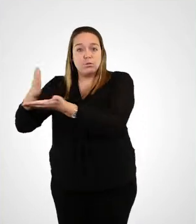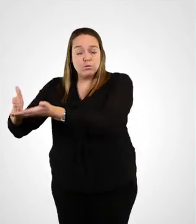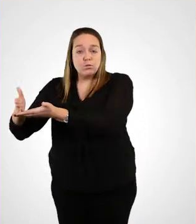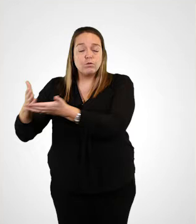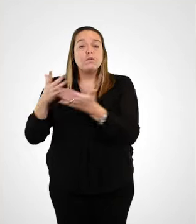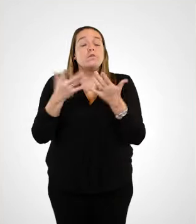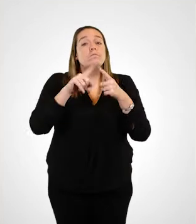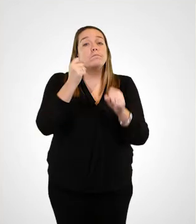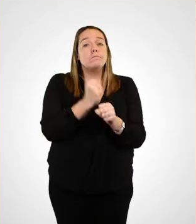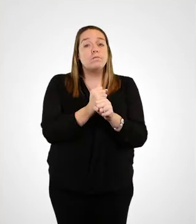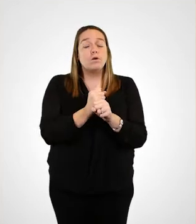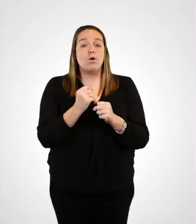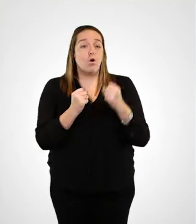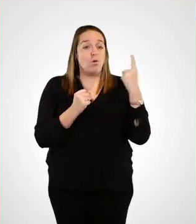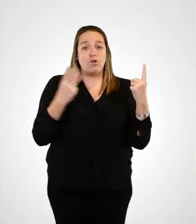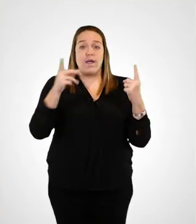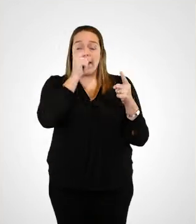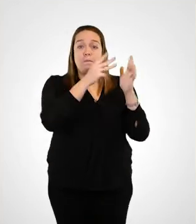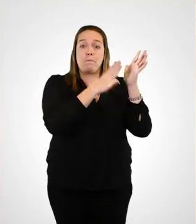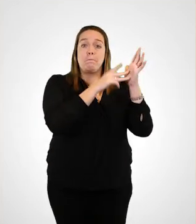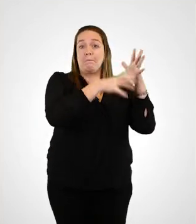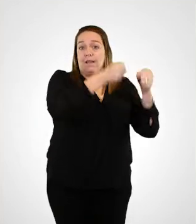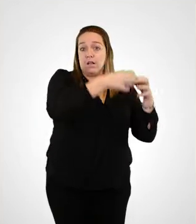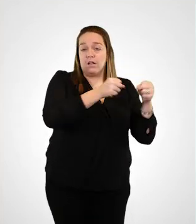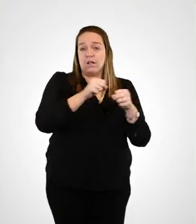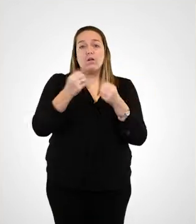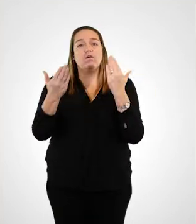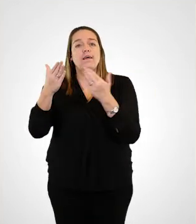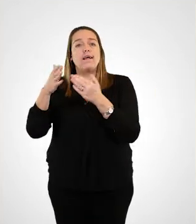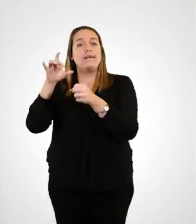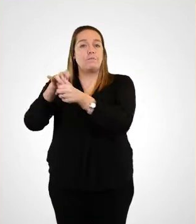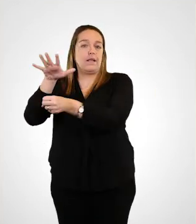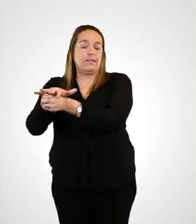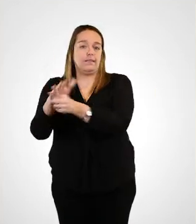two versus three. For example, one versus three could be "milk" versus "lemonade"